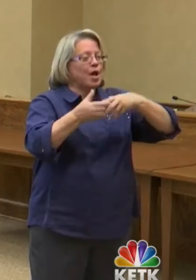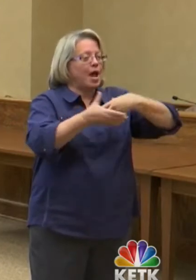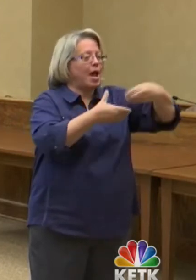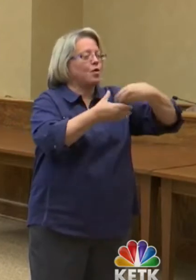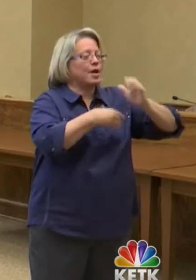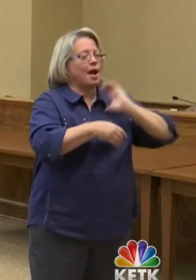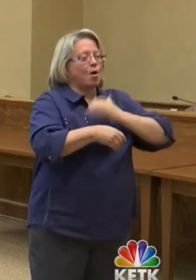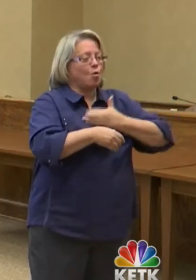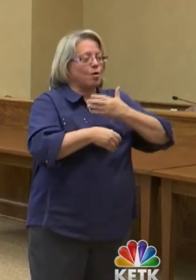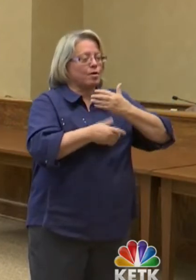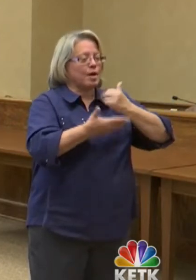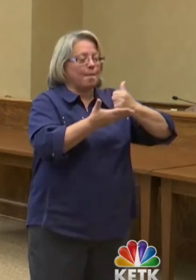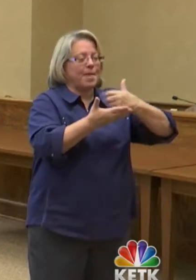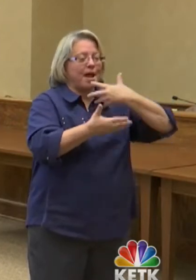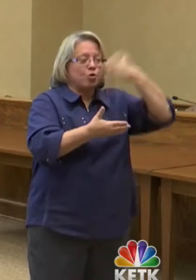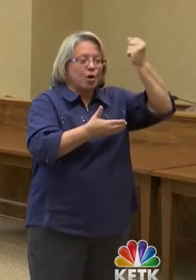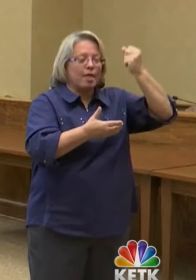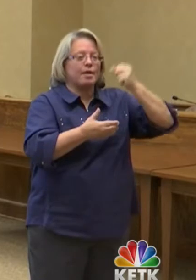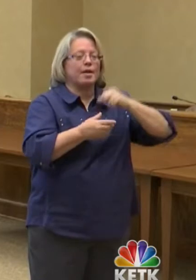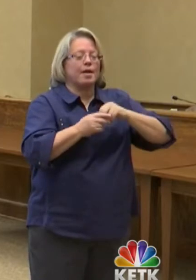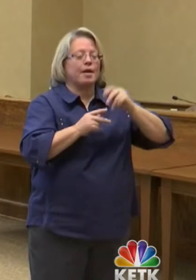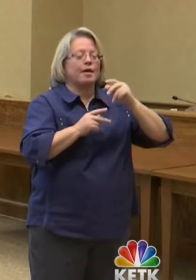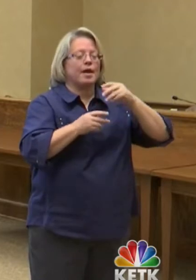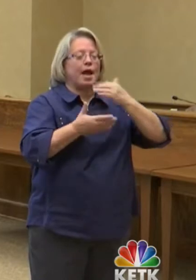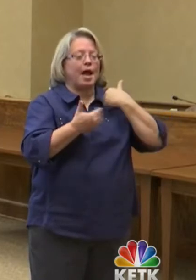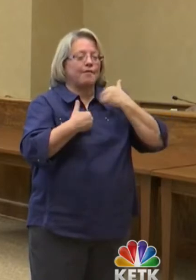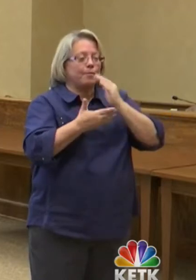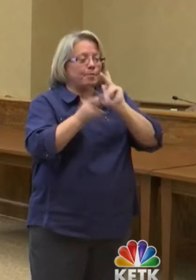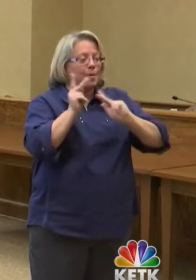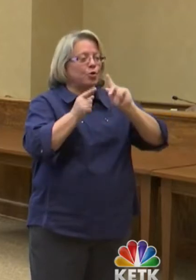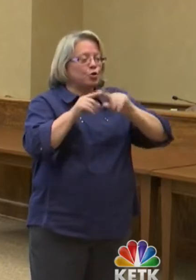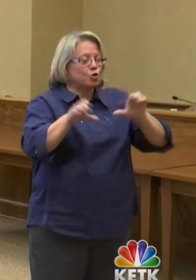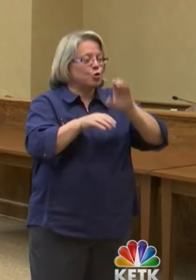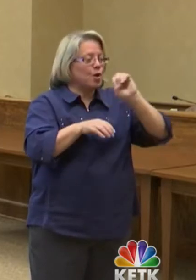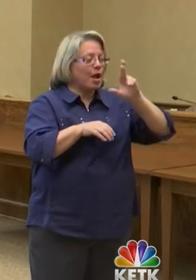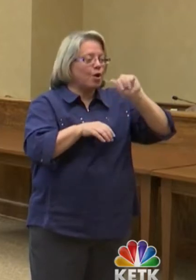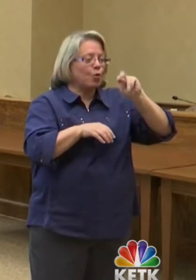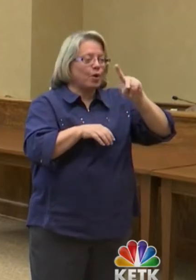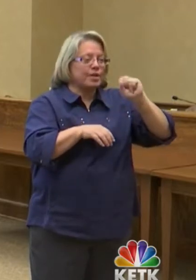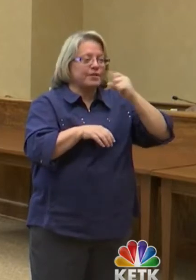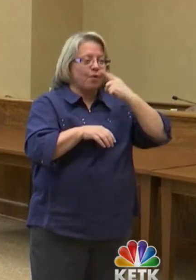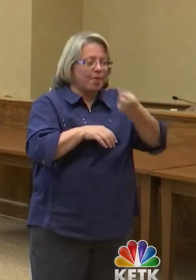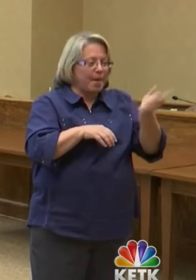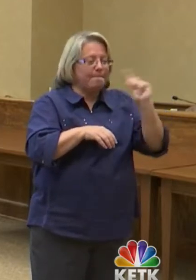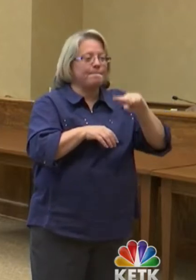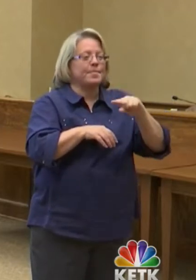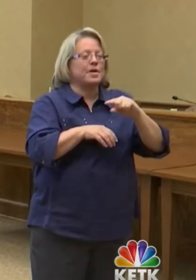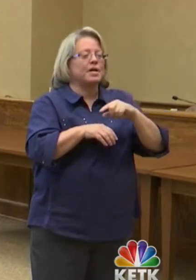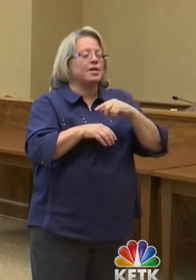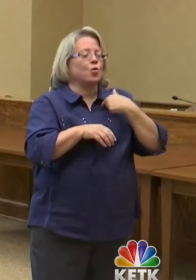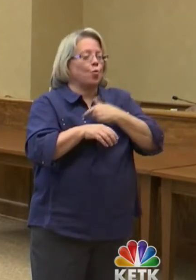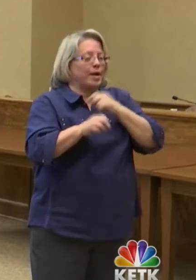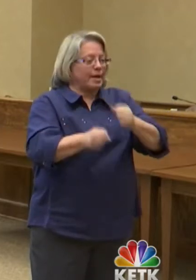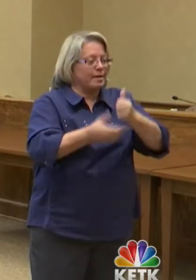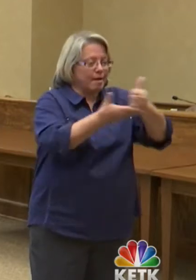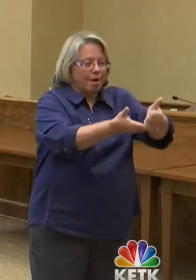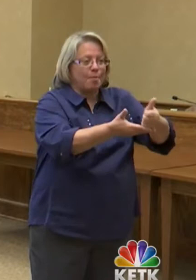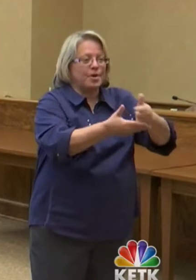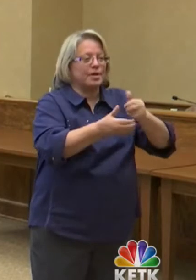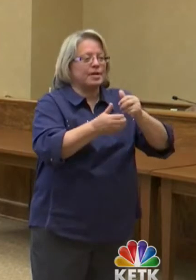OPPORTUNITIES TO REACH OUT AND DEVELOP ALL ABOUT LOCAL COMMITTEES. THIS IS A GREAT TEMP RESIDUE BEING ABLE TO GO OUT AND HELP OUR ELDERLY.